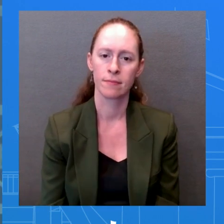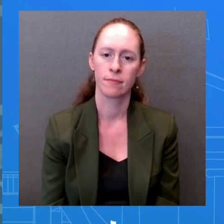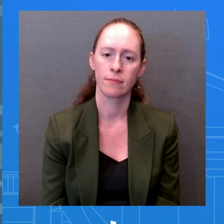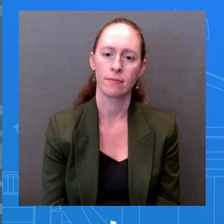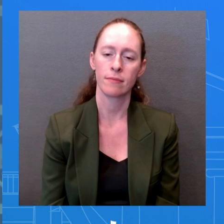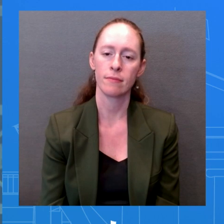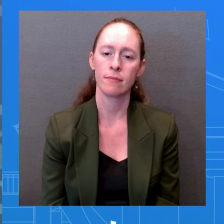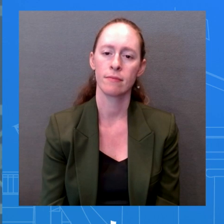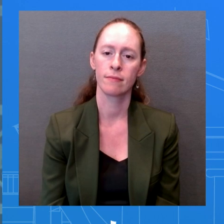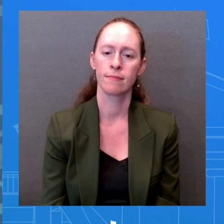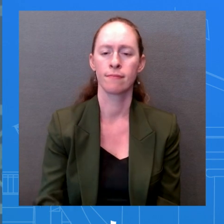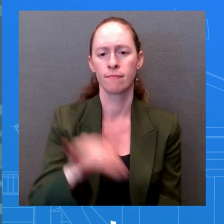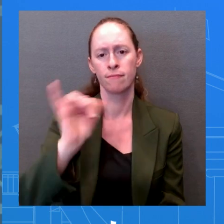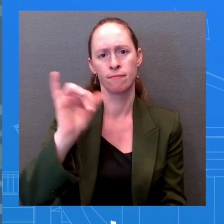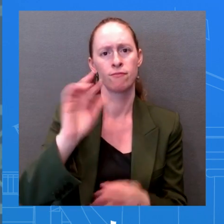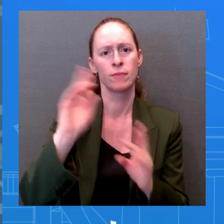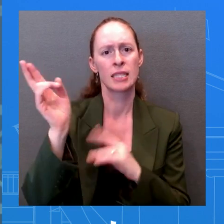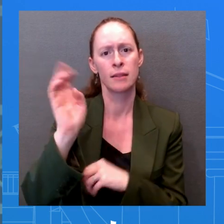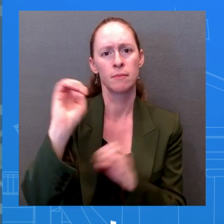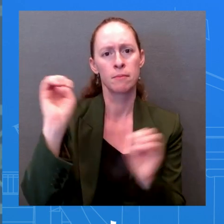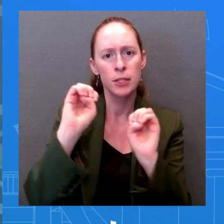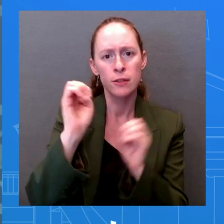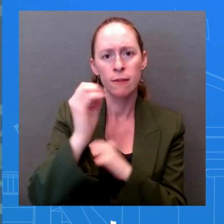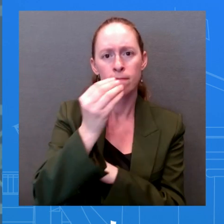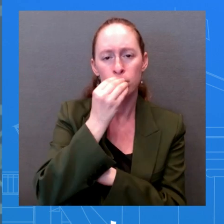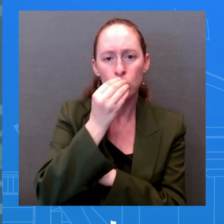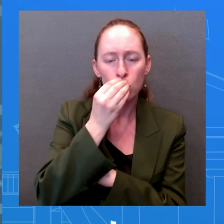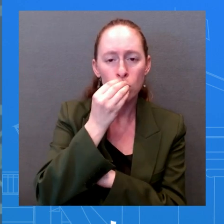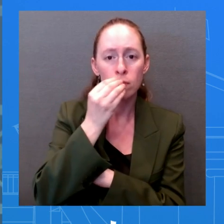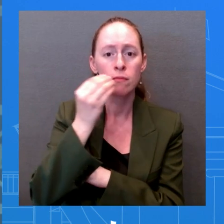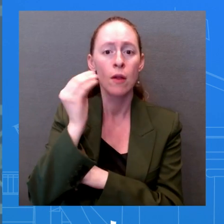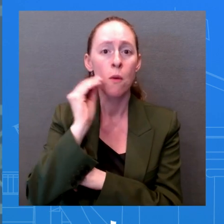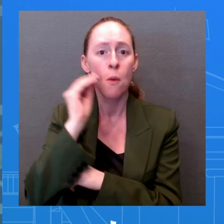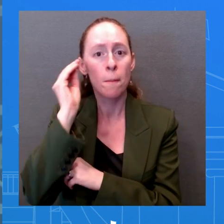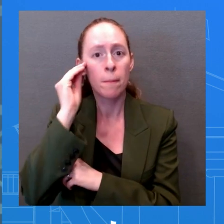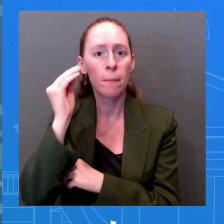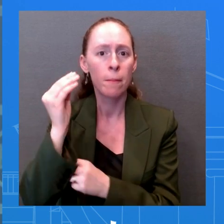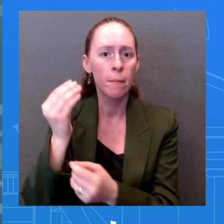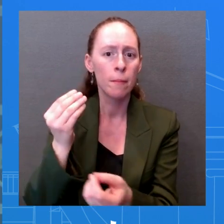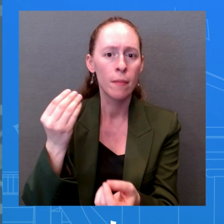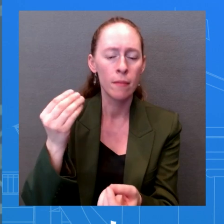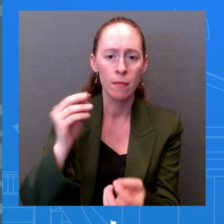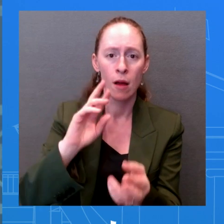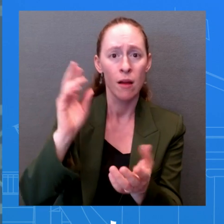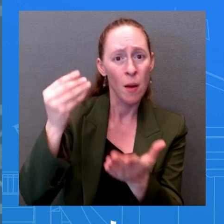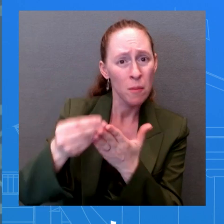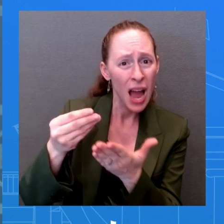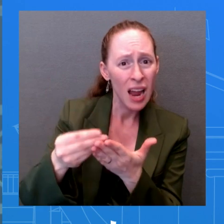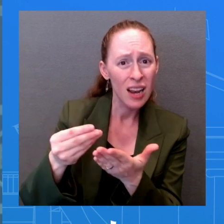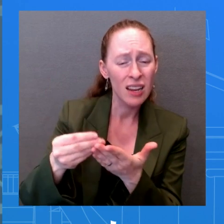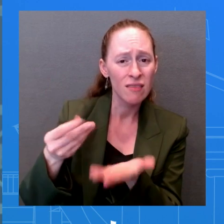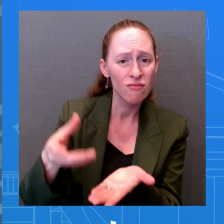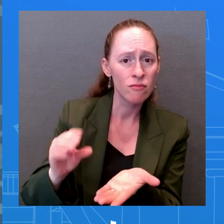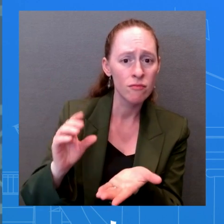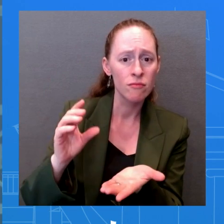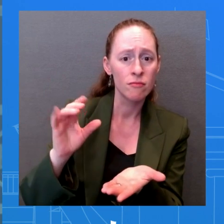to eligible local governments and not-for-profit organizations upon request to support humanitarian relief for these migrants.